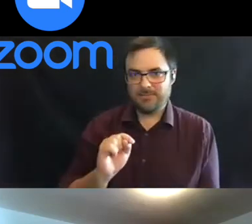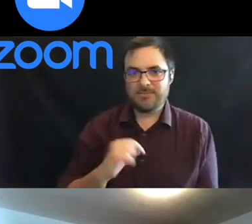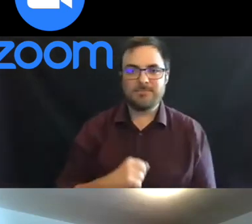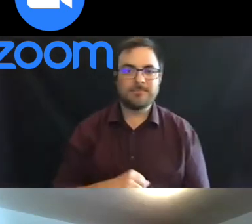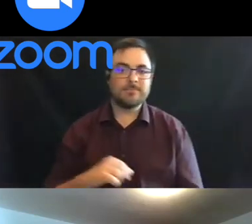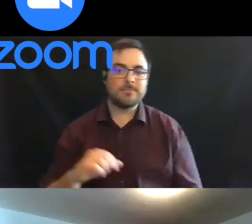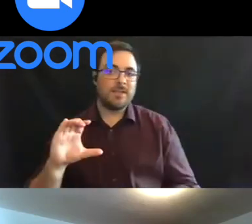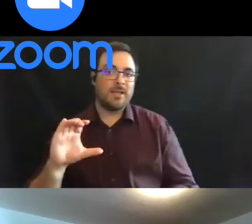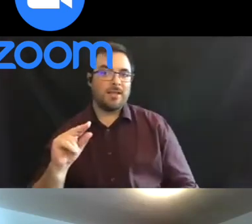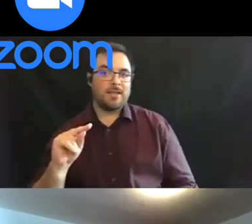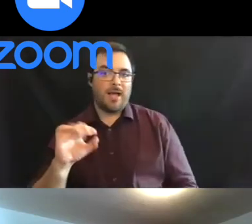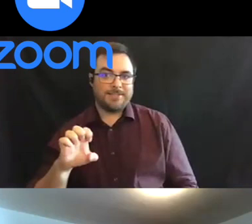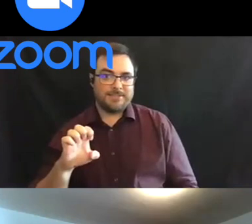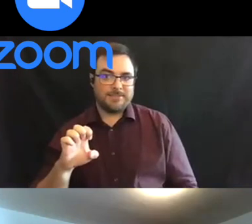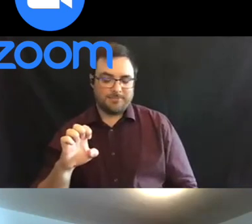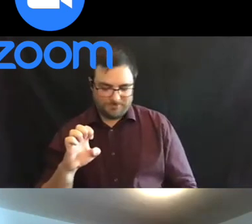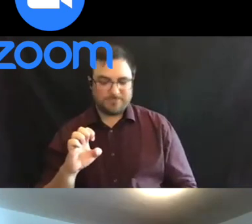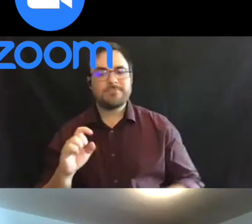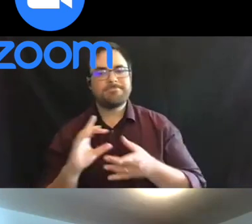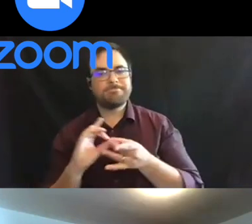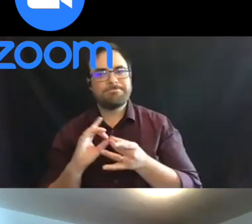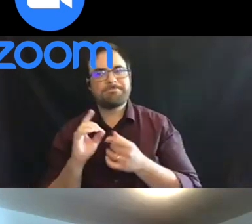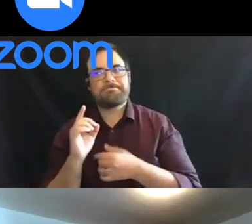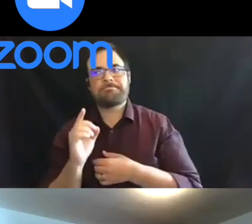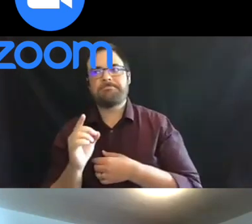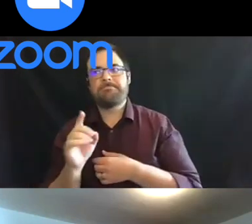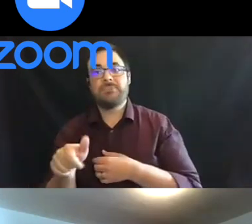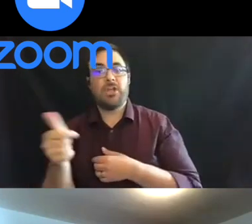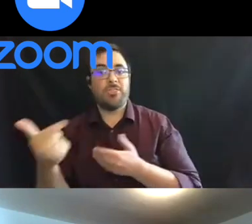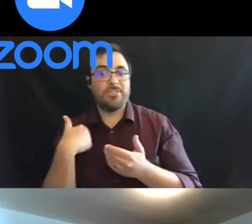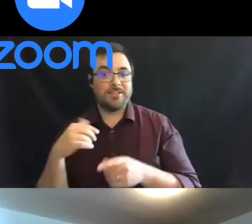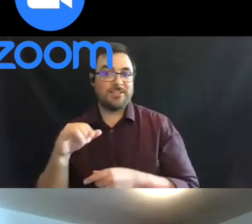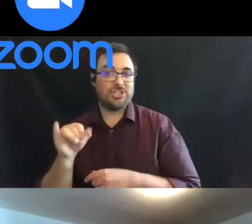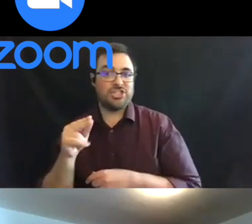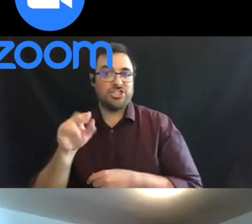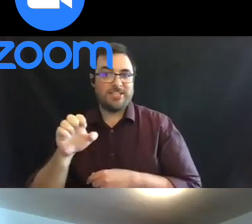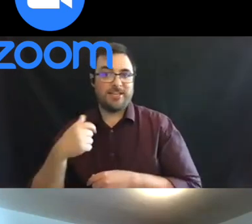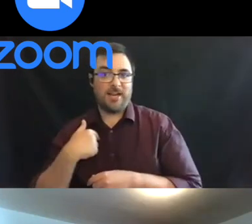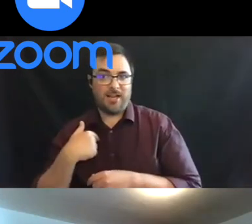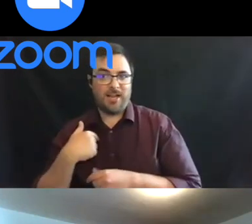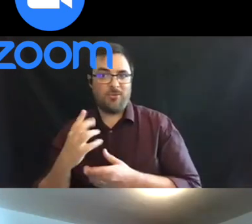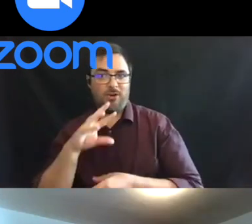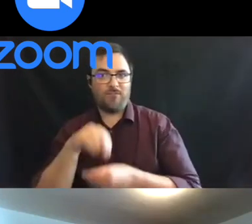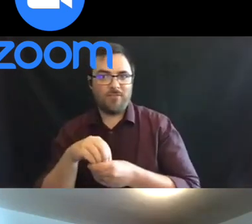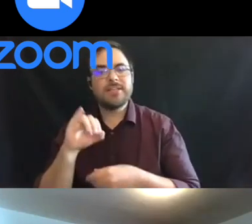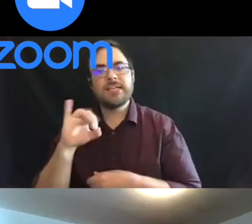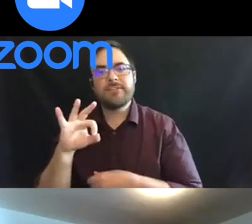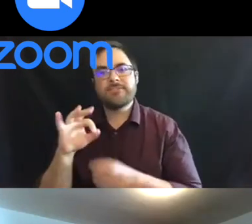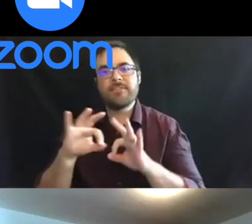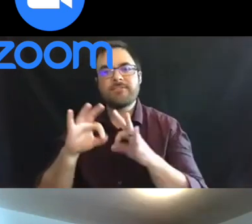Connie: This is Connie. The other thing that we do, Jean and I, if families do indicate the desire to